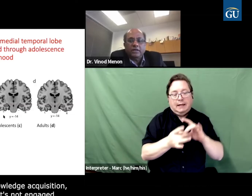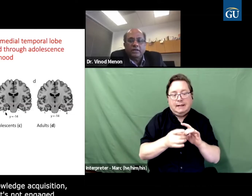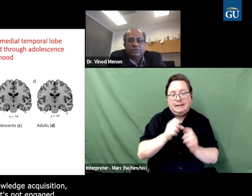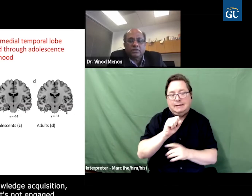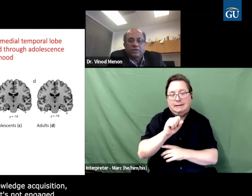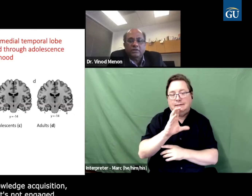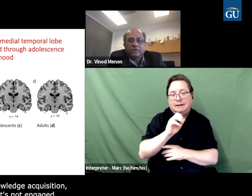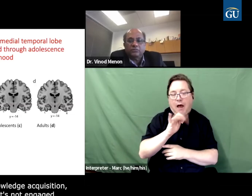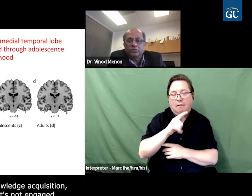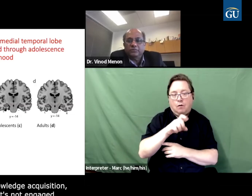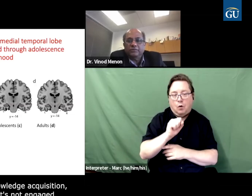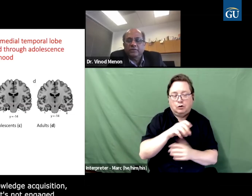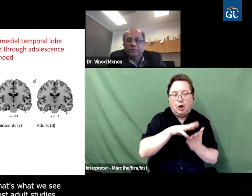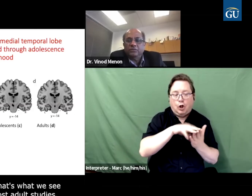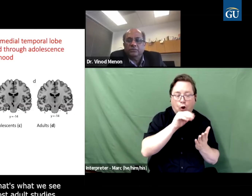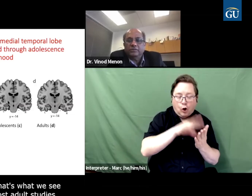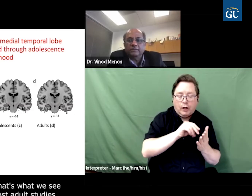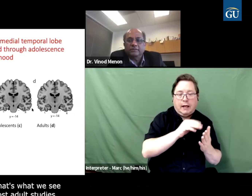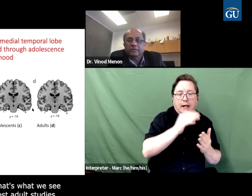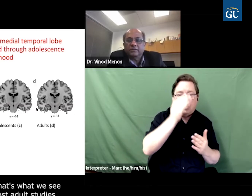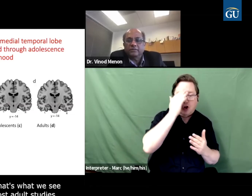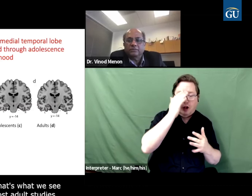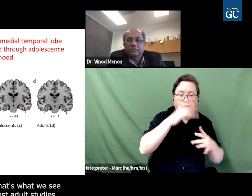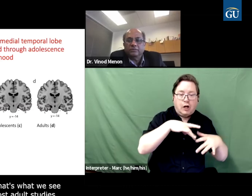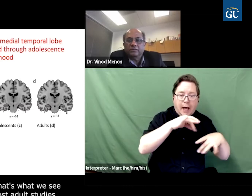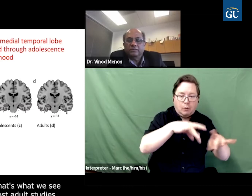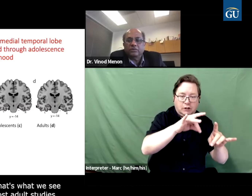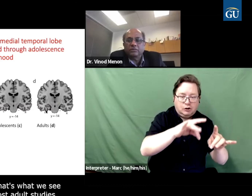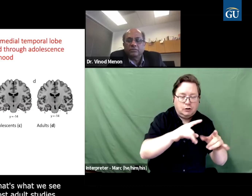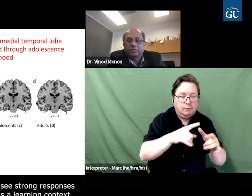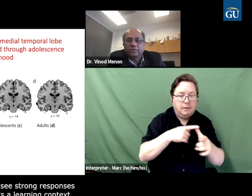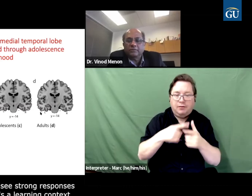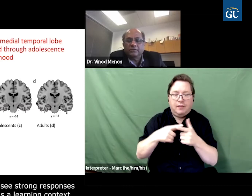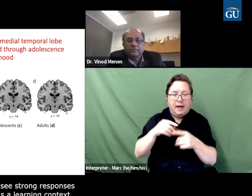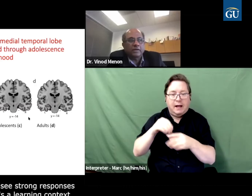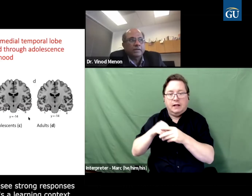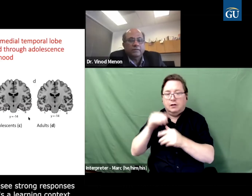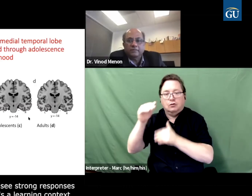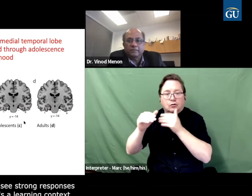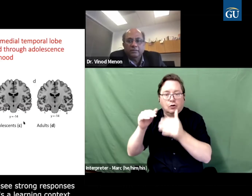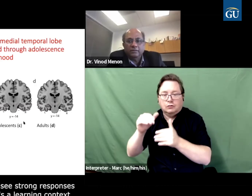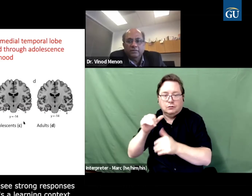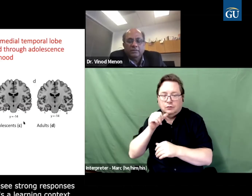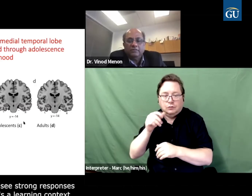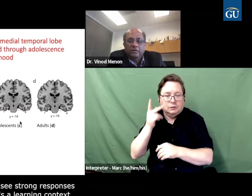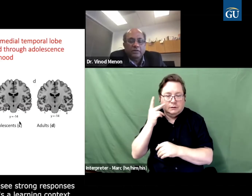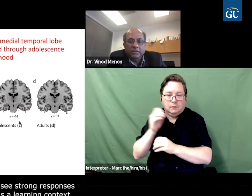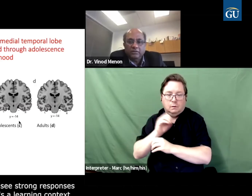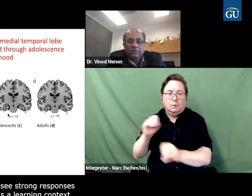and it's not engaged and that's what we see in most adult studies you don't see